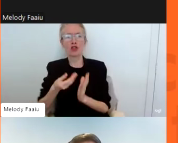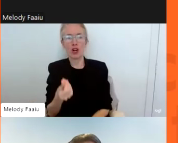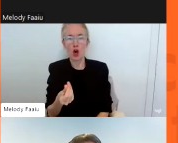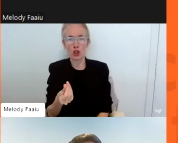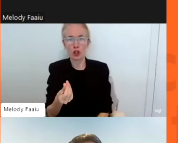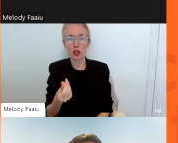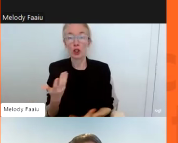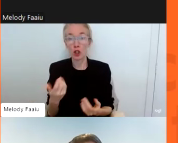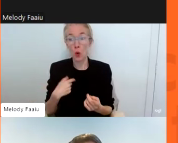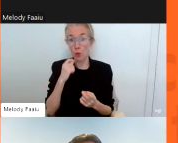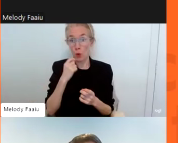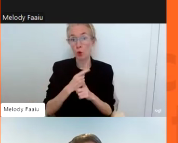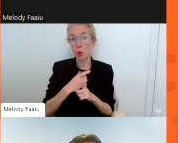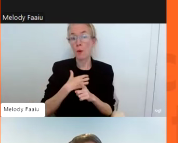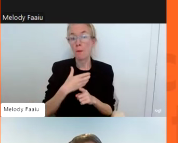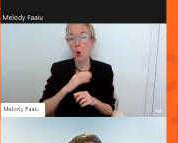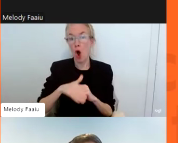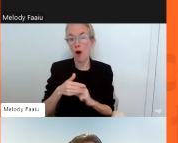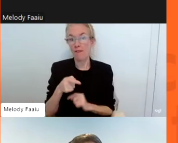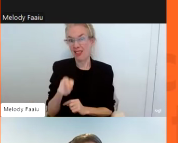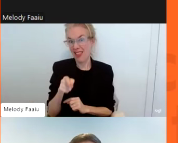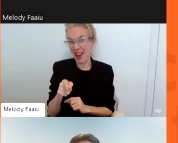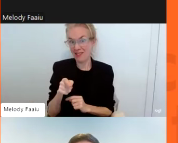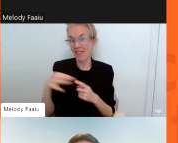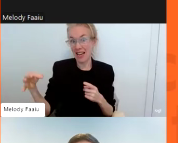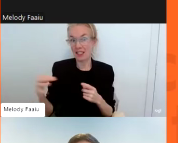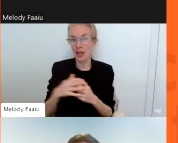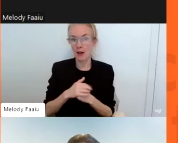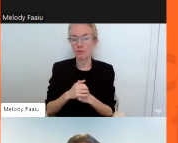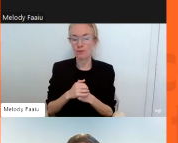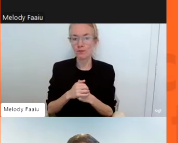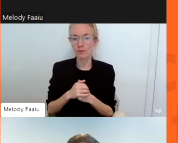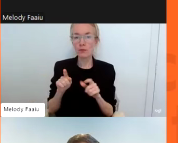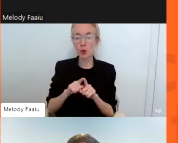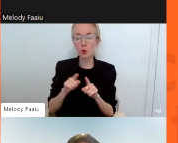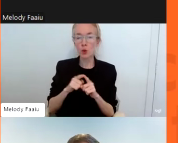on in my talk. We've also talked to some employees in some of the